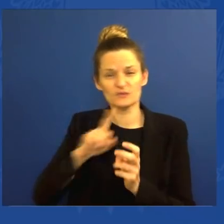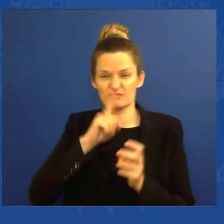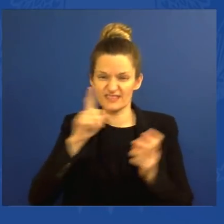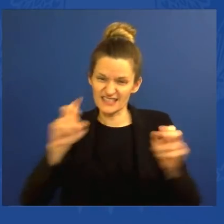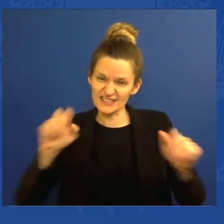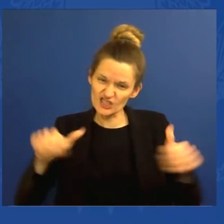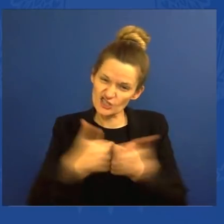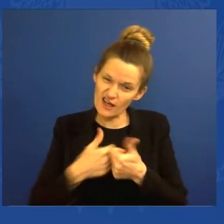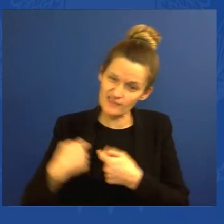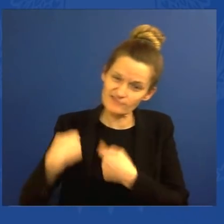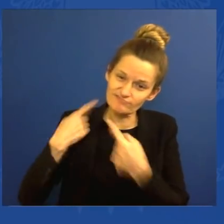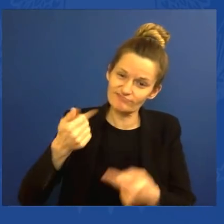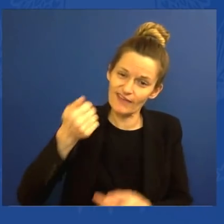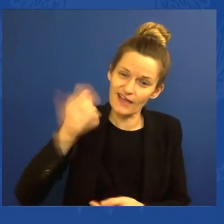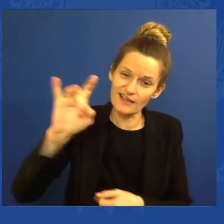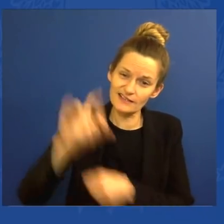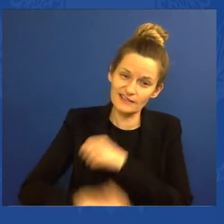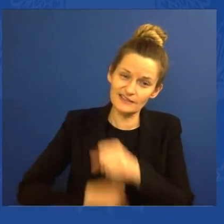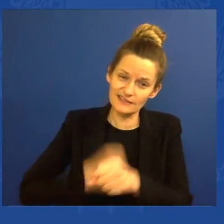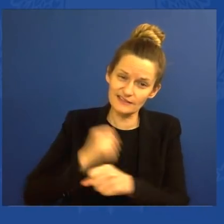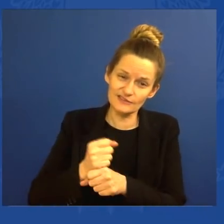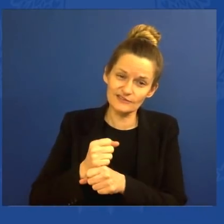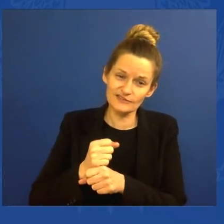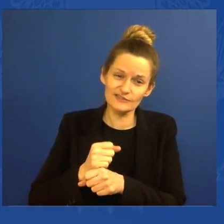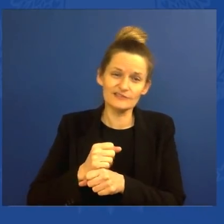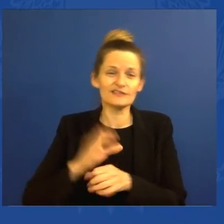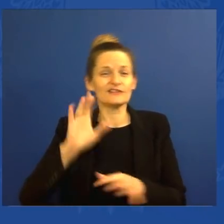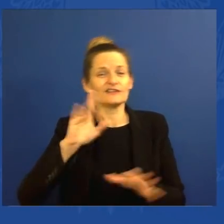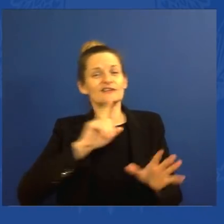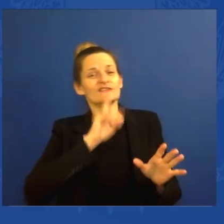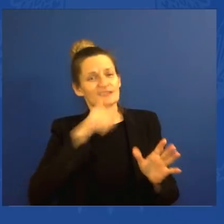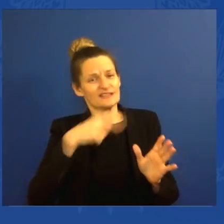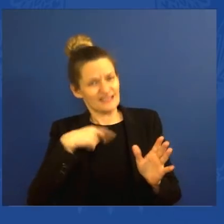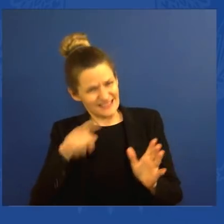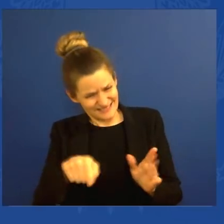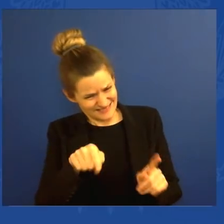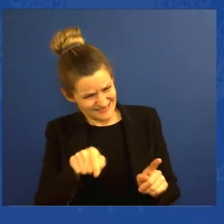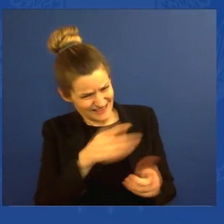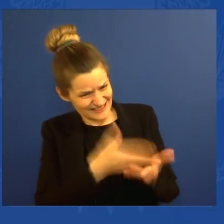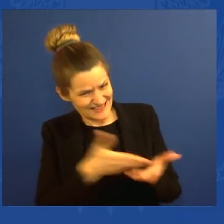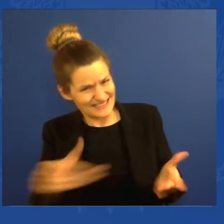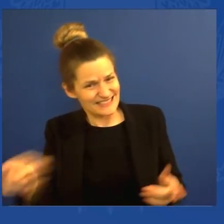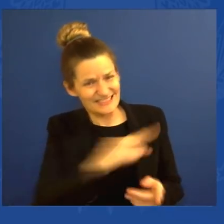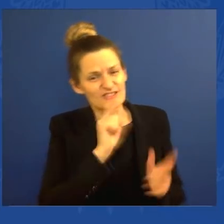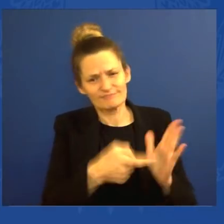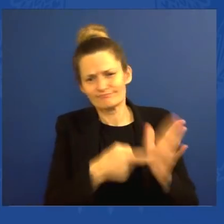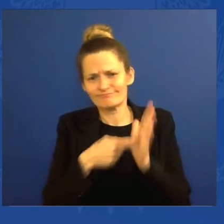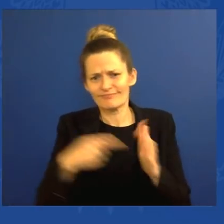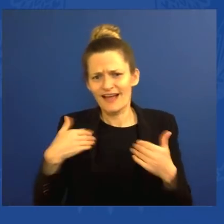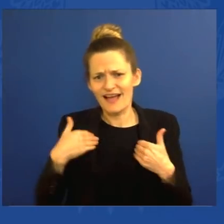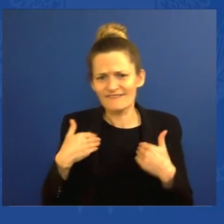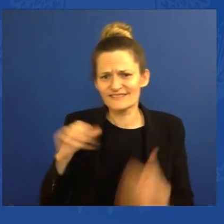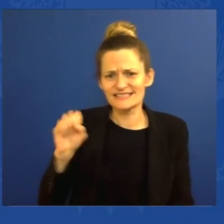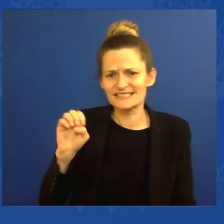They're critical for emissions and safety-control systems. And increasingly, we're utilizing them as our technology advances.